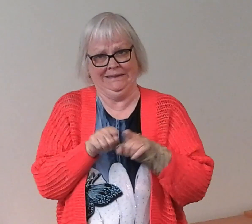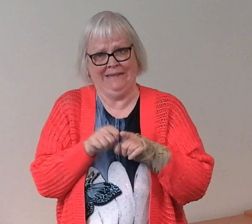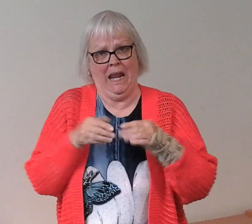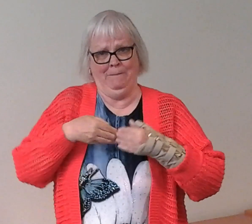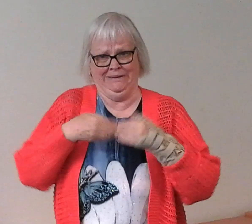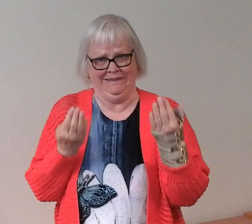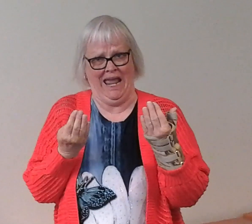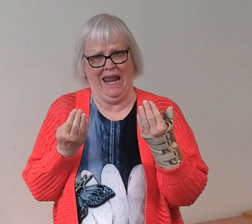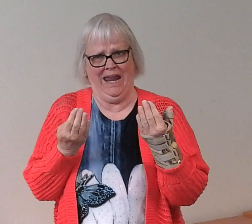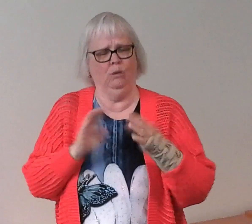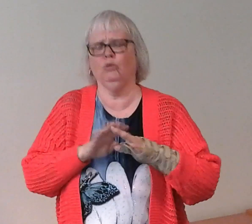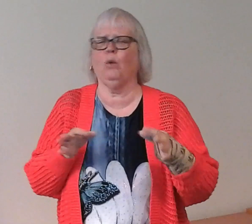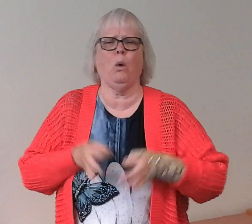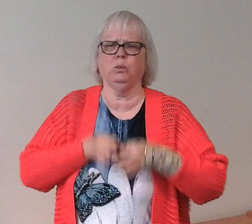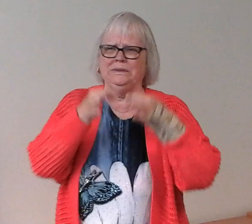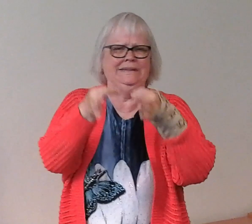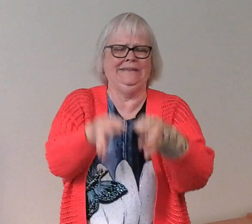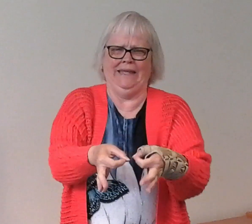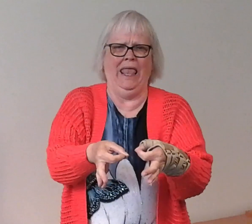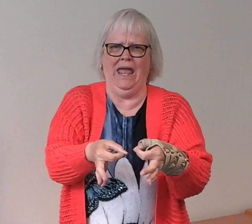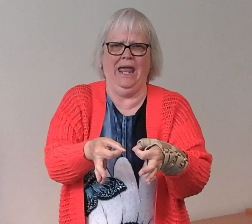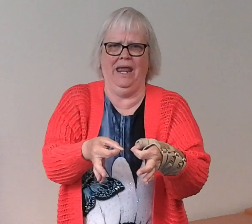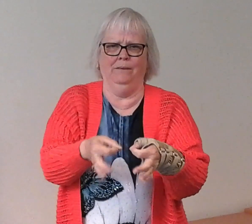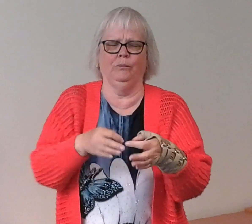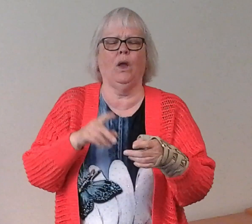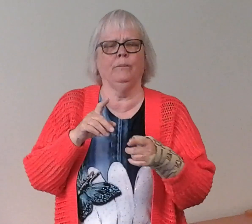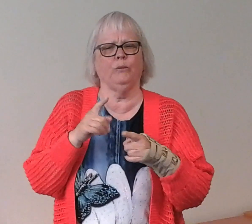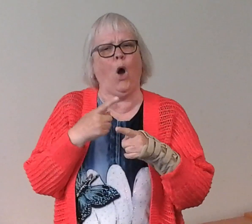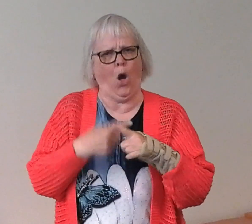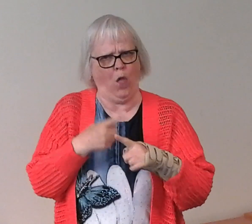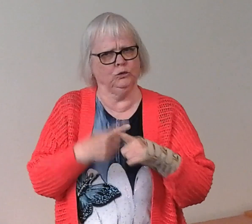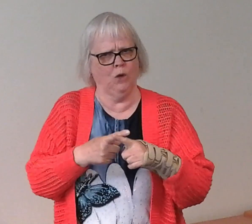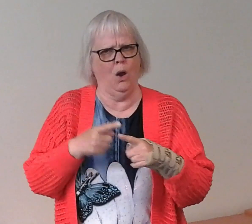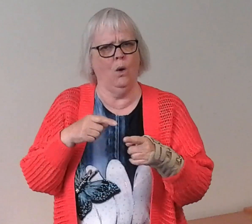that text message and the same day, not delayed but on the day we send